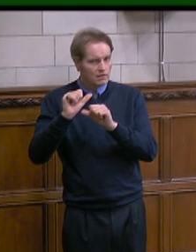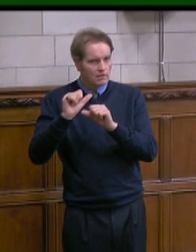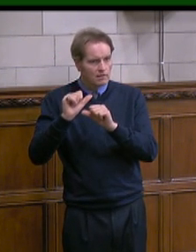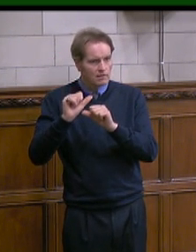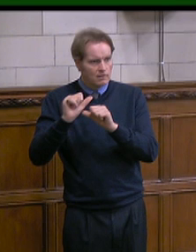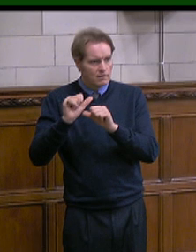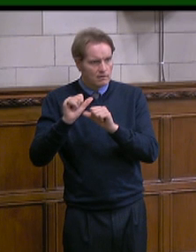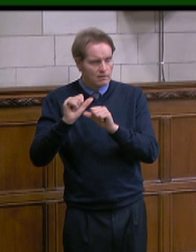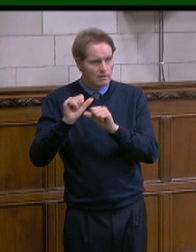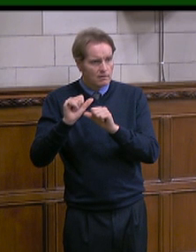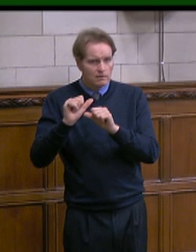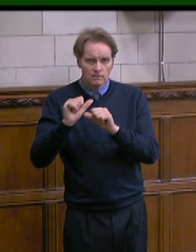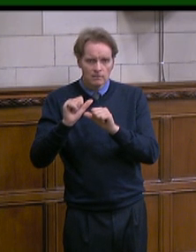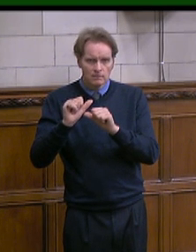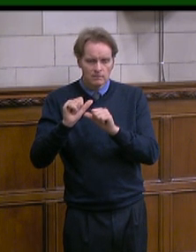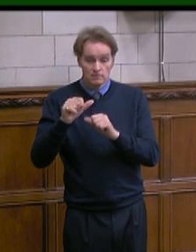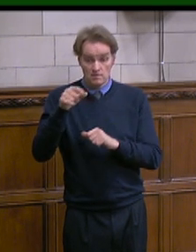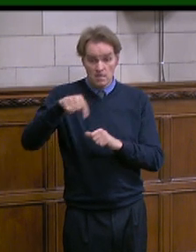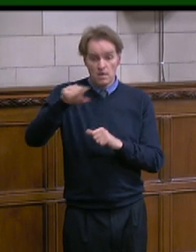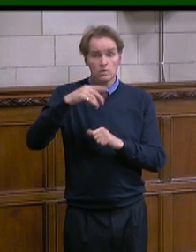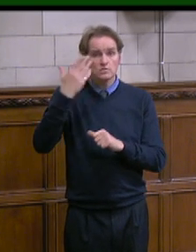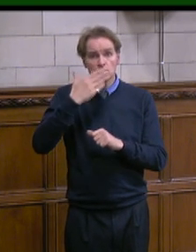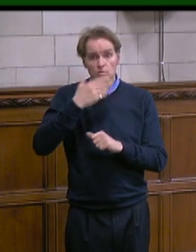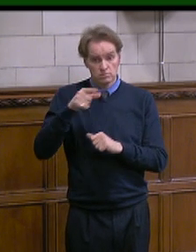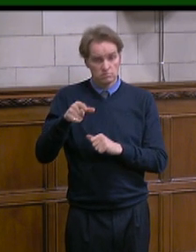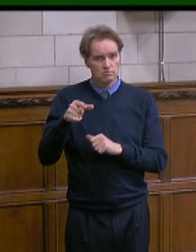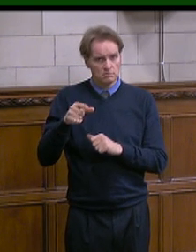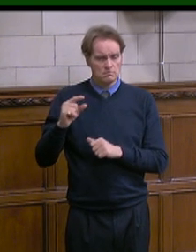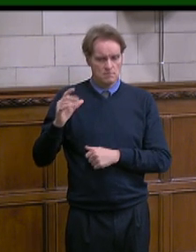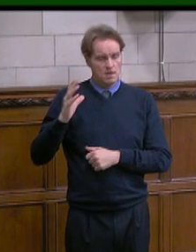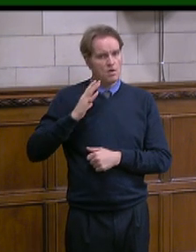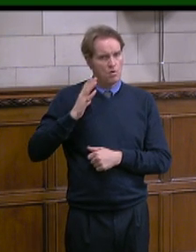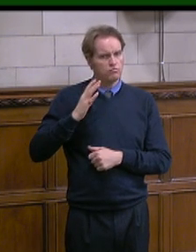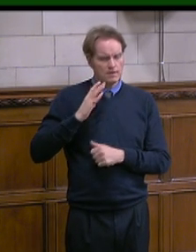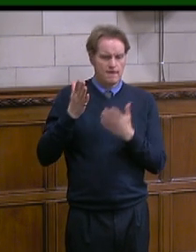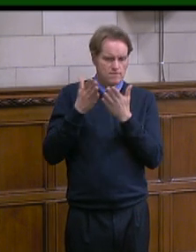Lady dismisses, are the schools that also have a very broad and balanced curriculum beyond GCSE.